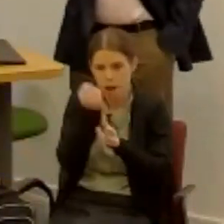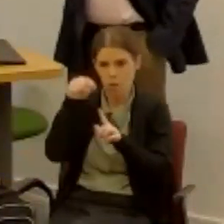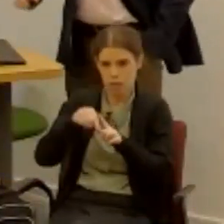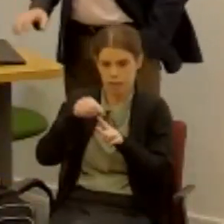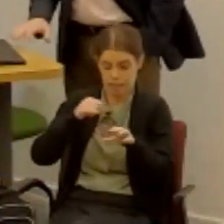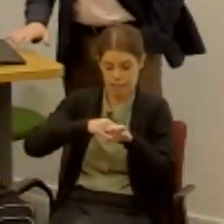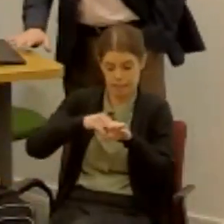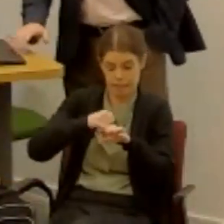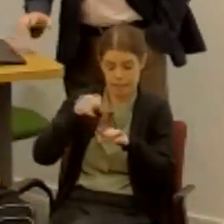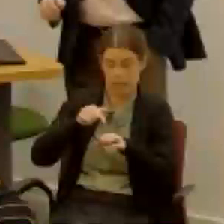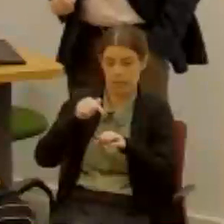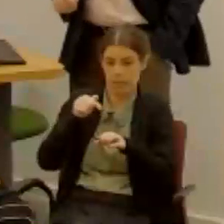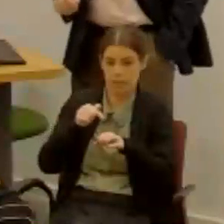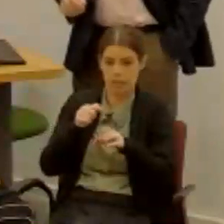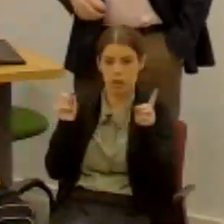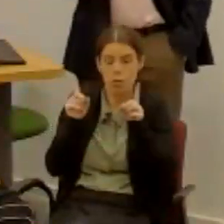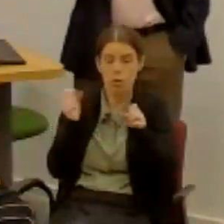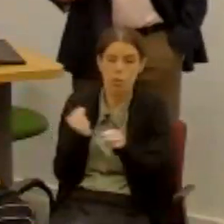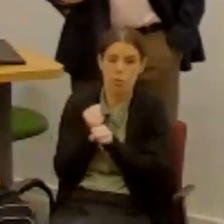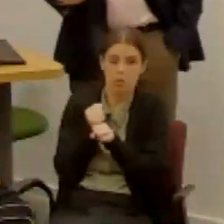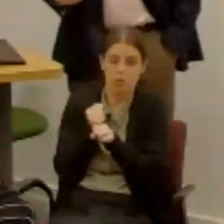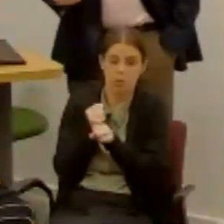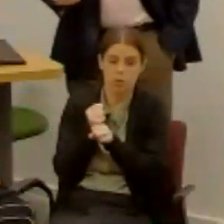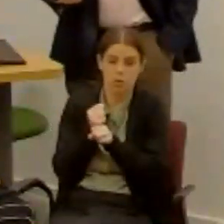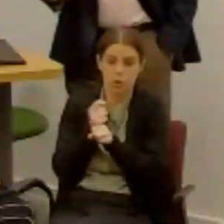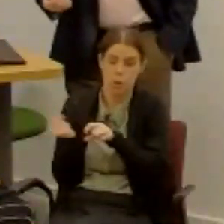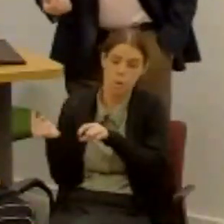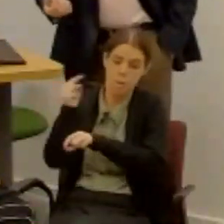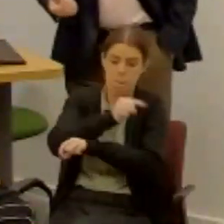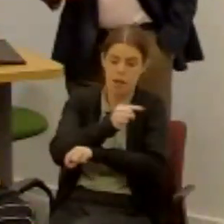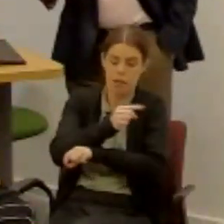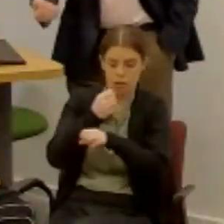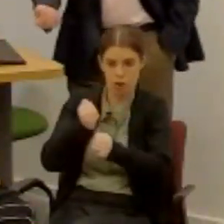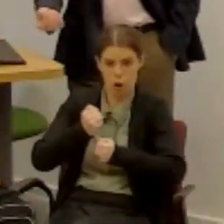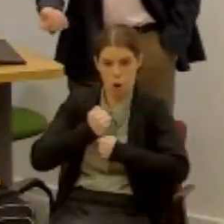With that in mind. What we then do is we go to our own laboratories, our own mortuaries. We start looking for it.